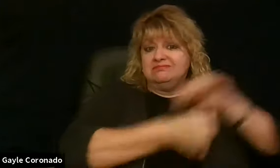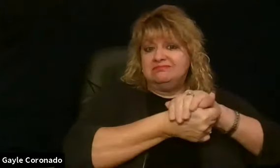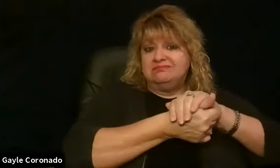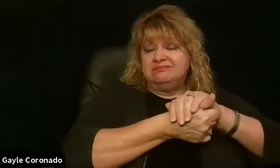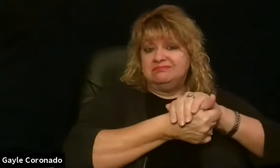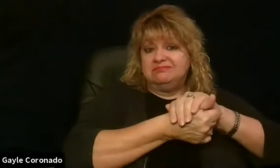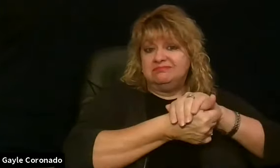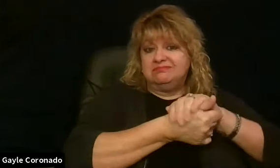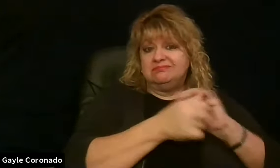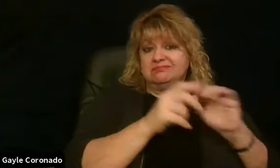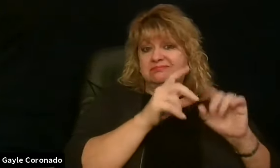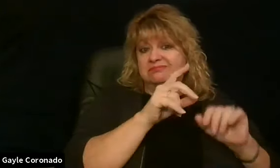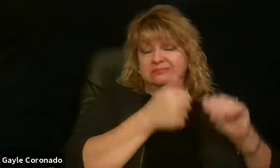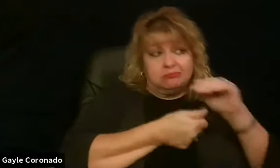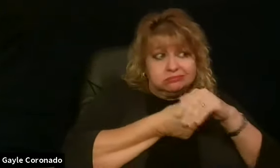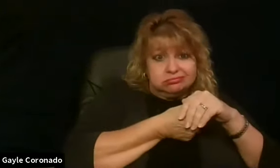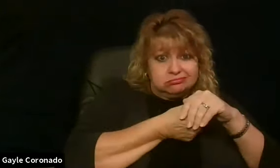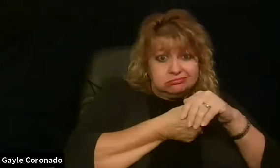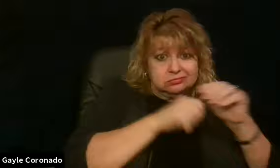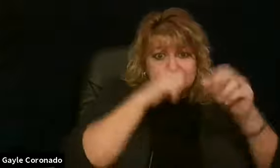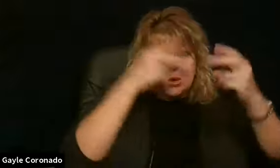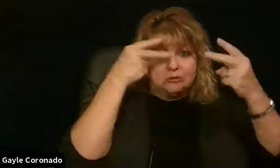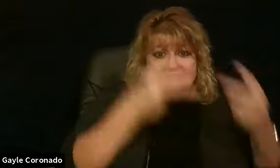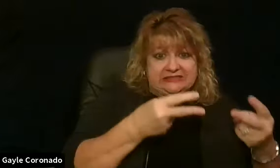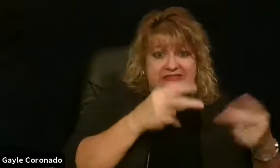And